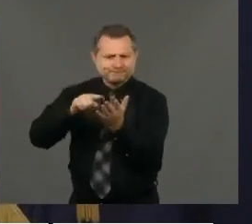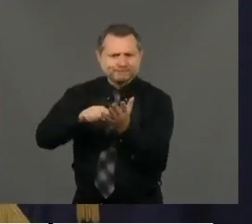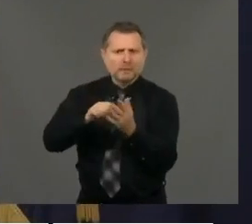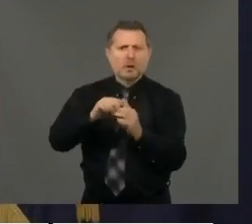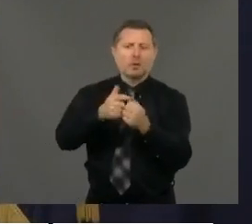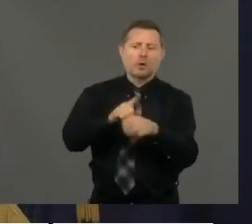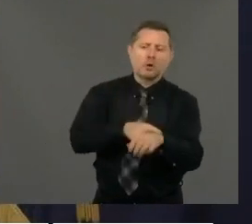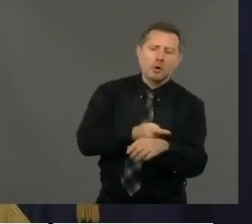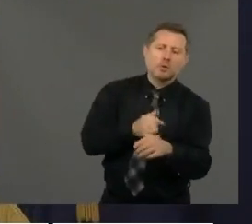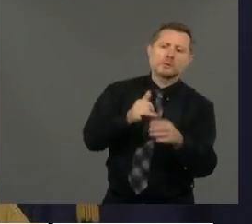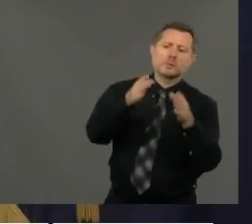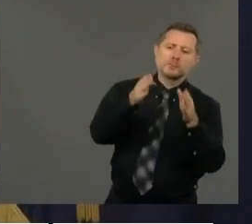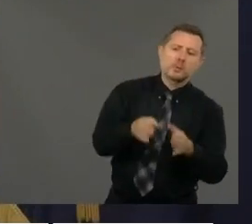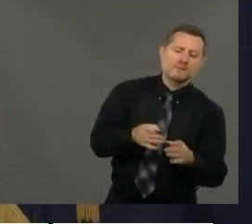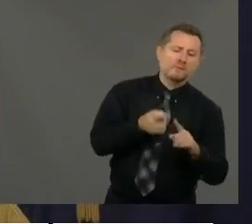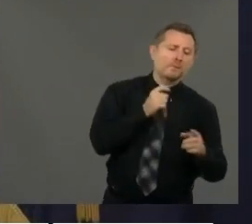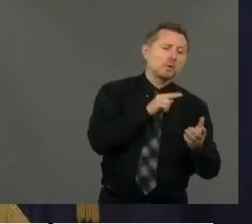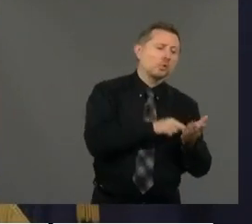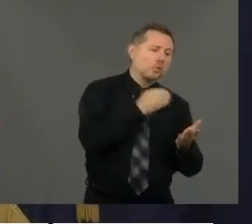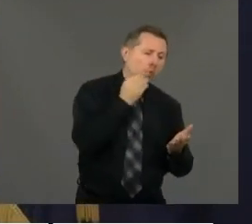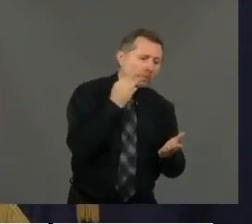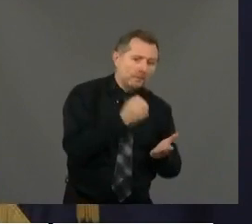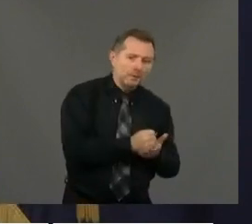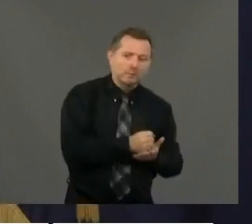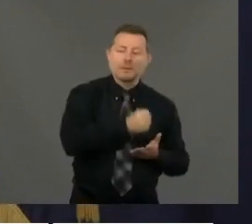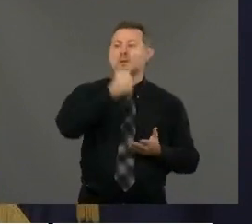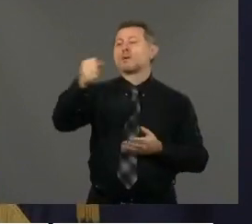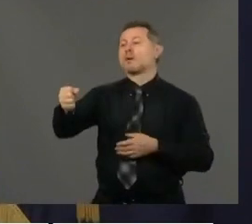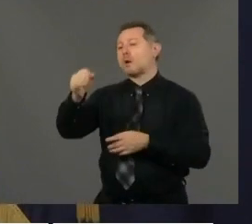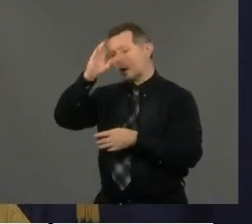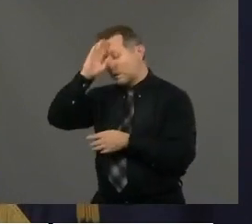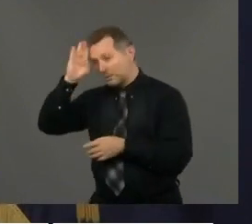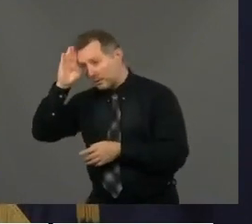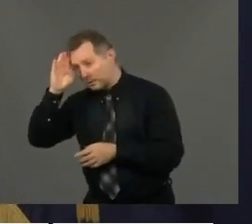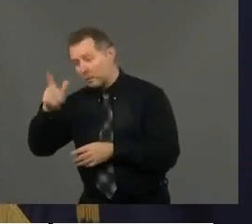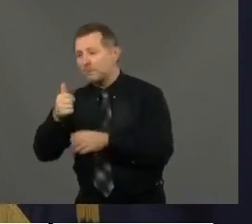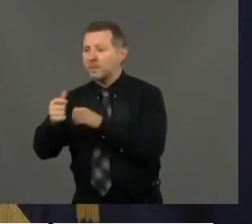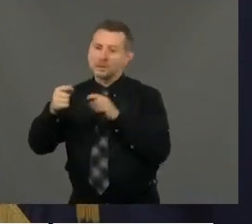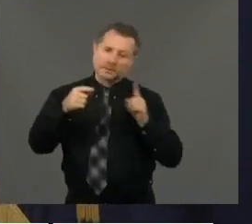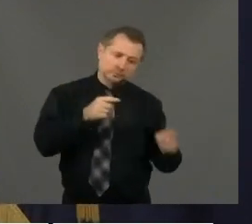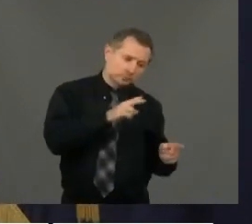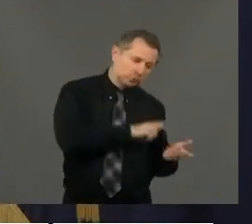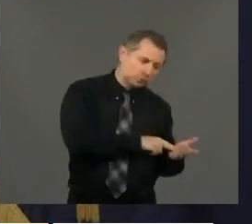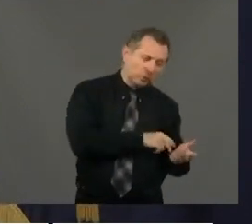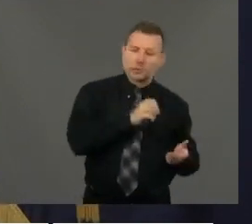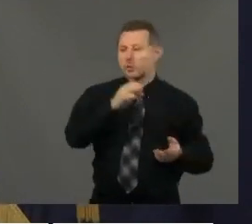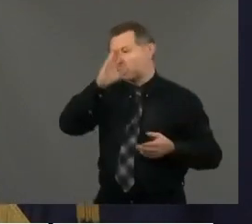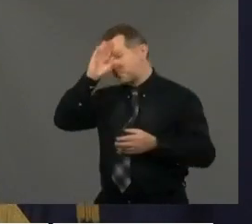THAT A HOSPITALIZATION DEATH, AS OPPOSED TO TRYING TO TRACE